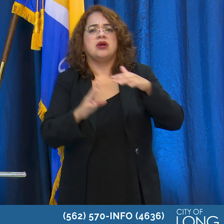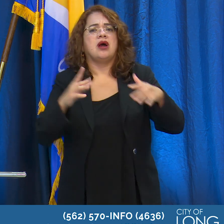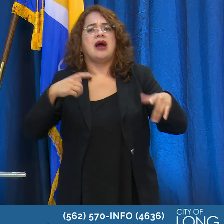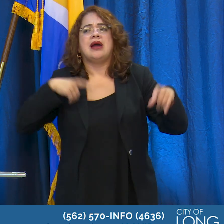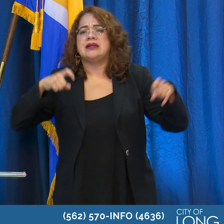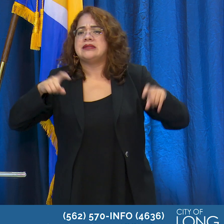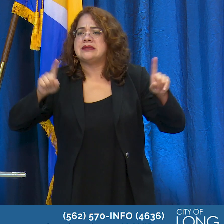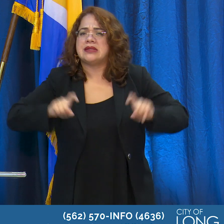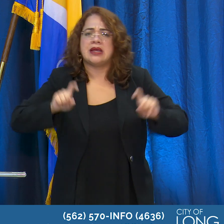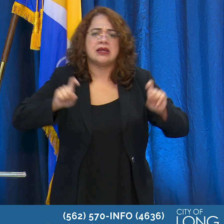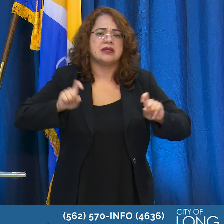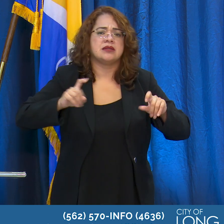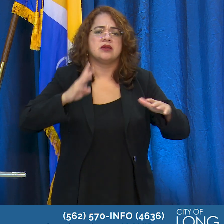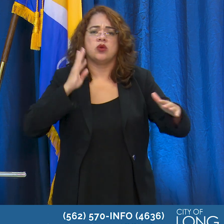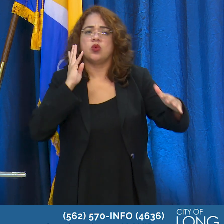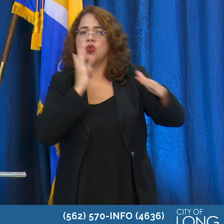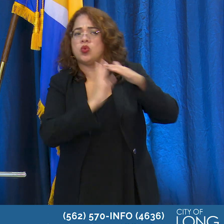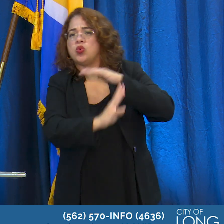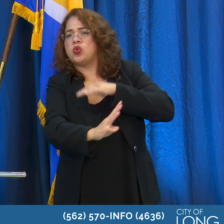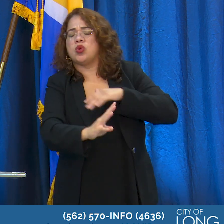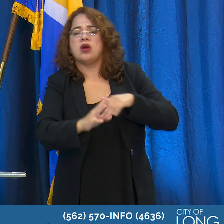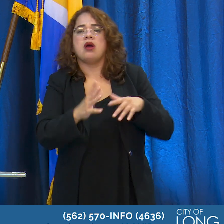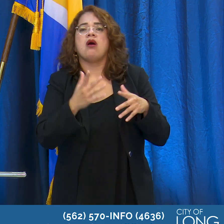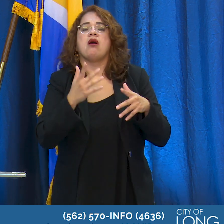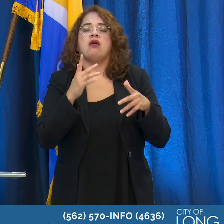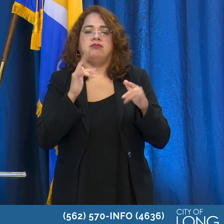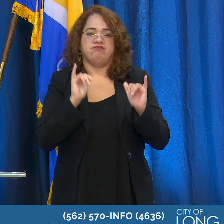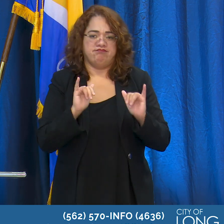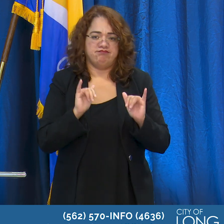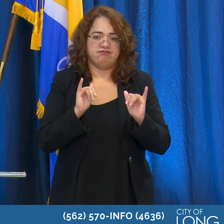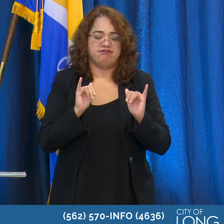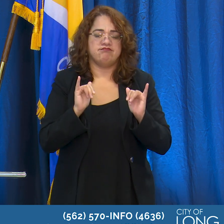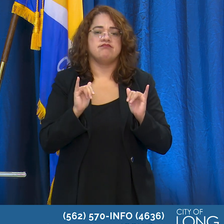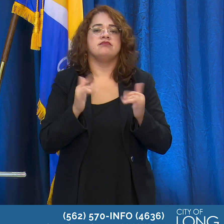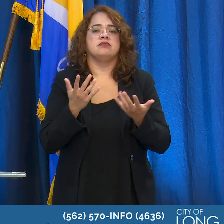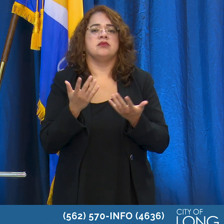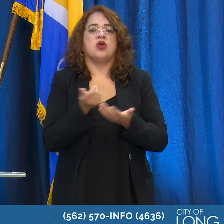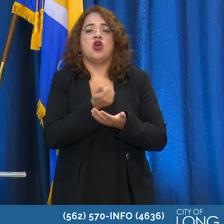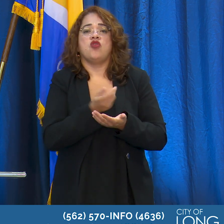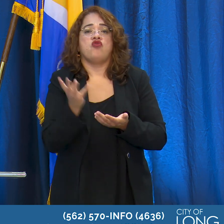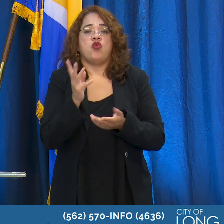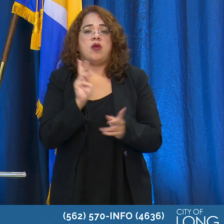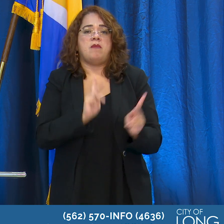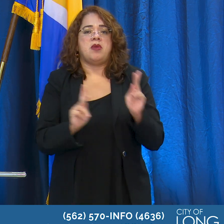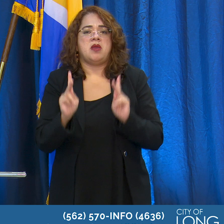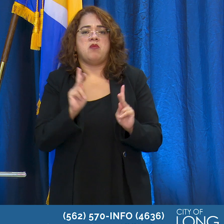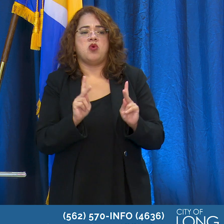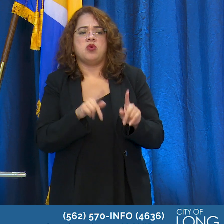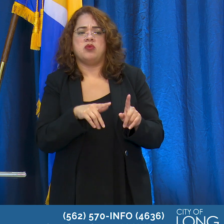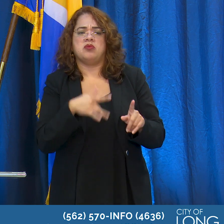and it, that is stabilized so we're seeing that as fewer people maybe are symptomatic or feeling that they are